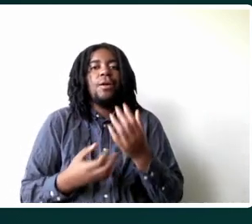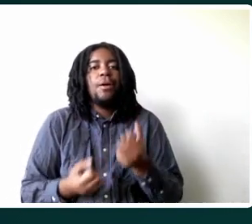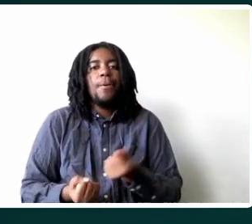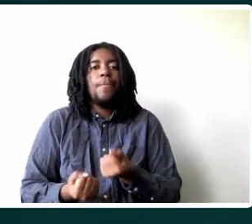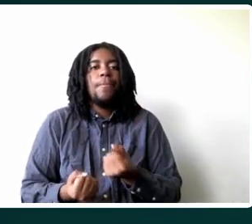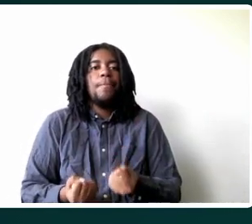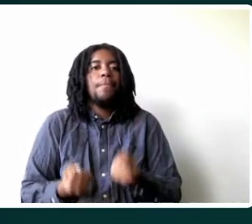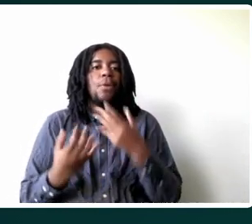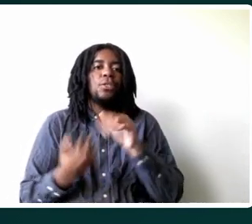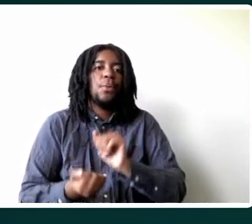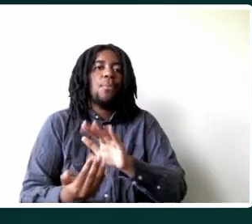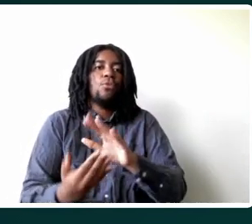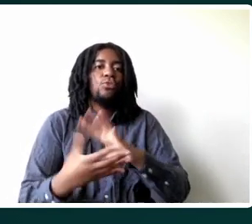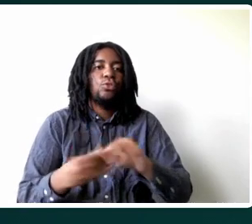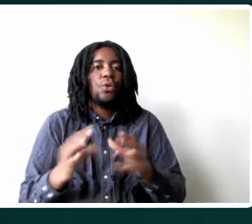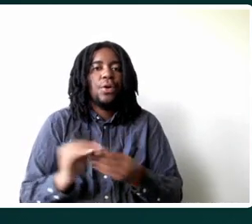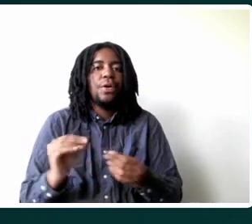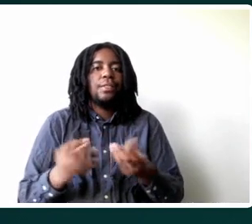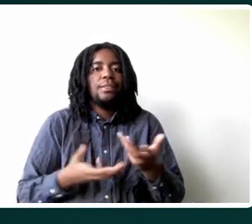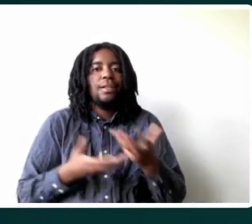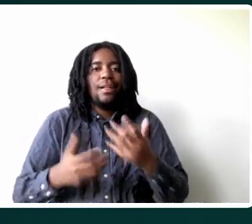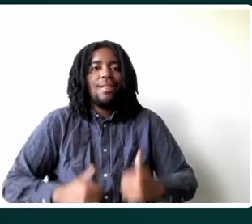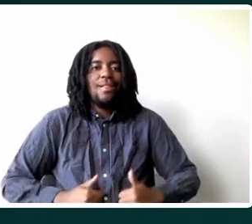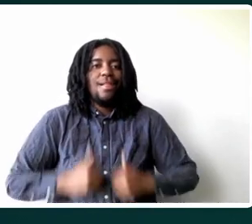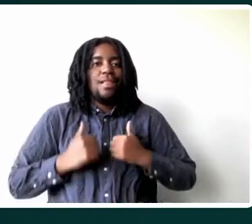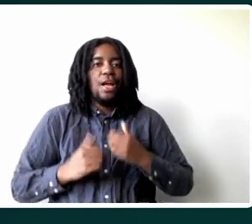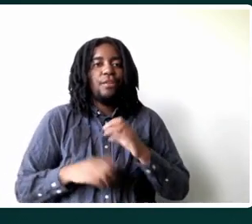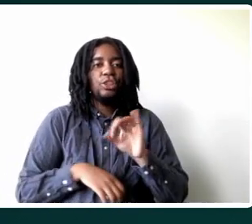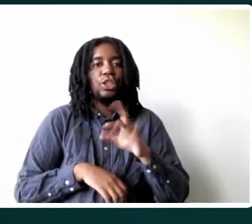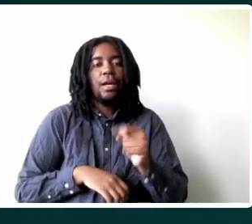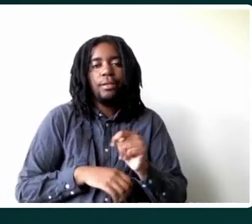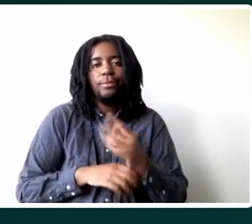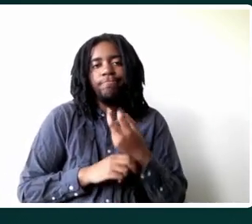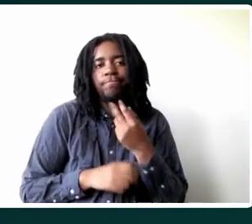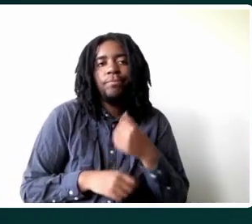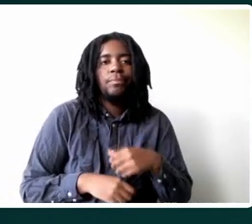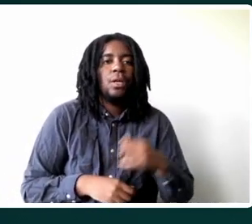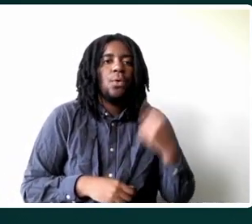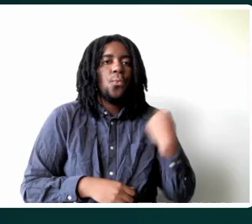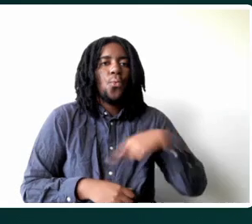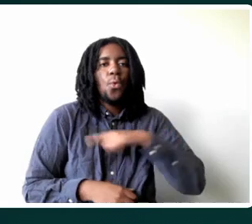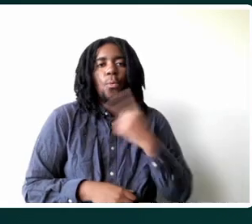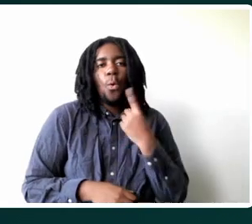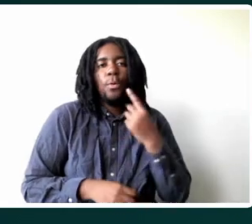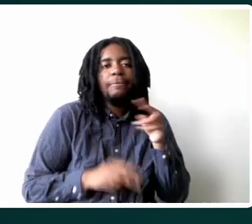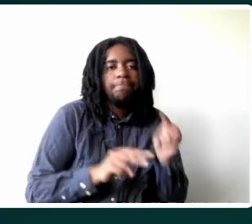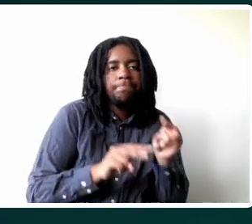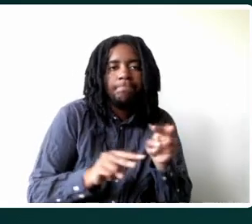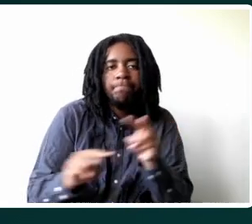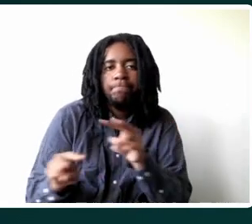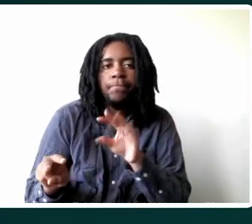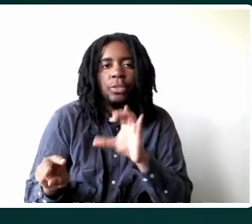a moderated chat, obviously, that we were always present for. So, they can get to know each other. The conversations, you know, went into what